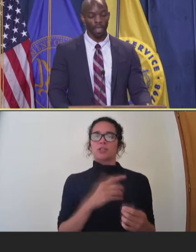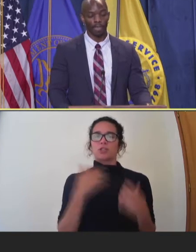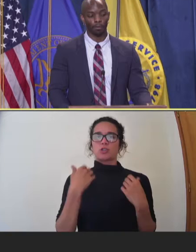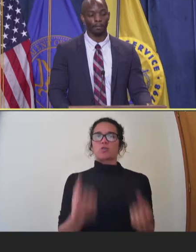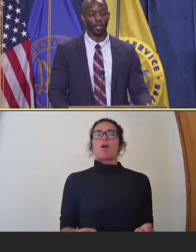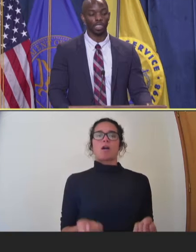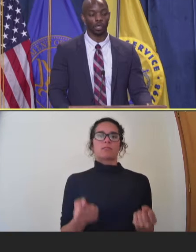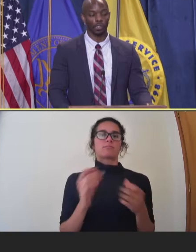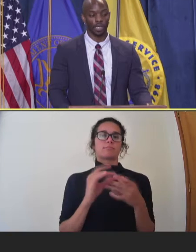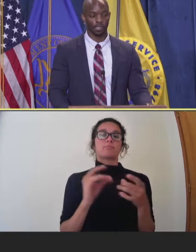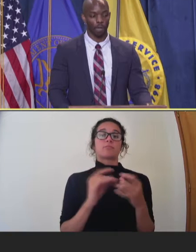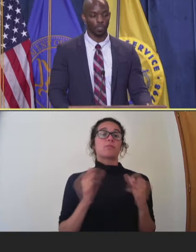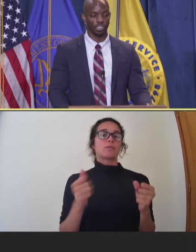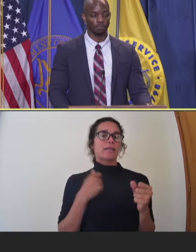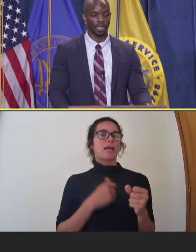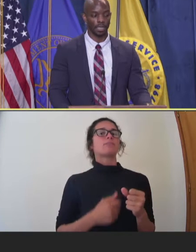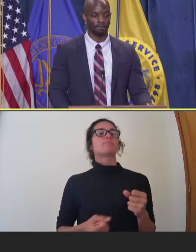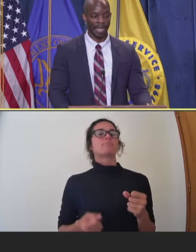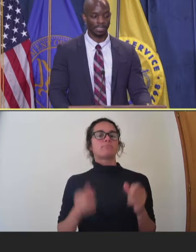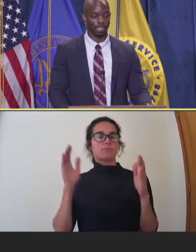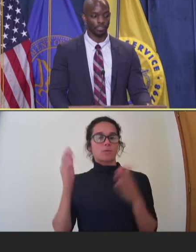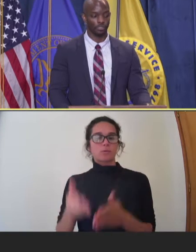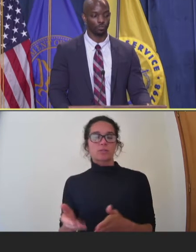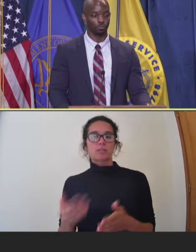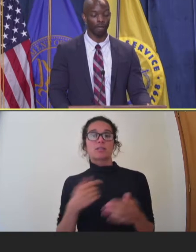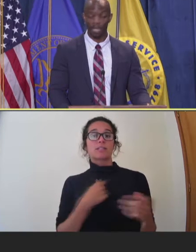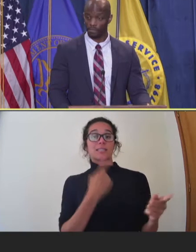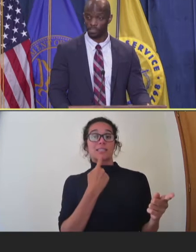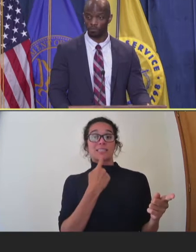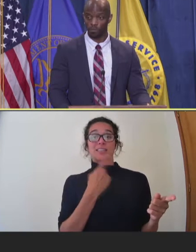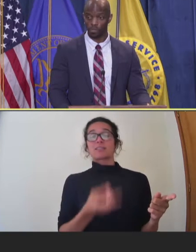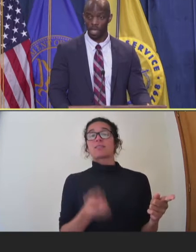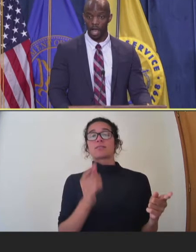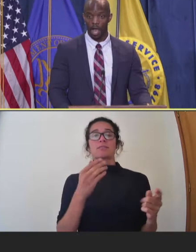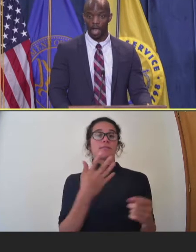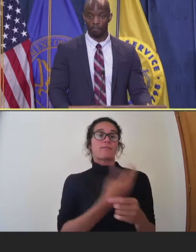They primarily told us that we should be getting vaccines to Pride festivals,